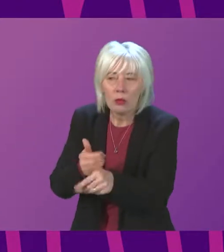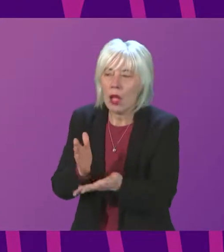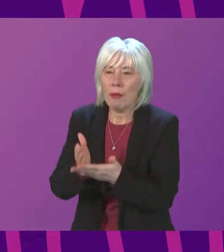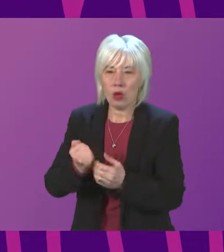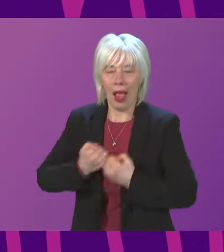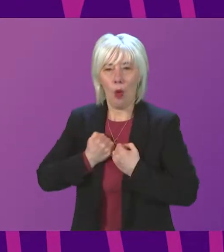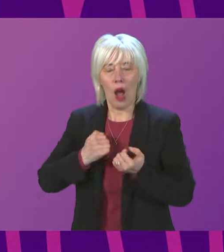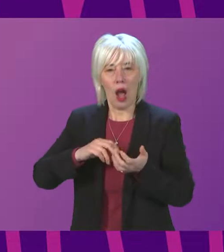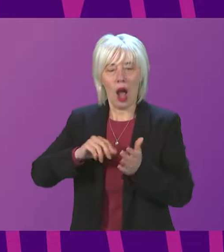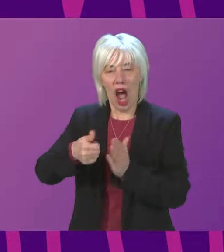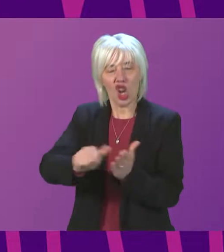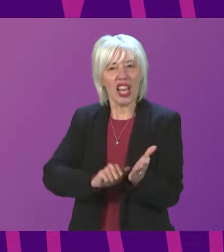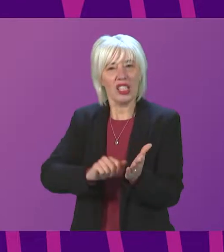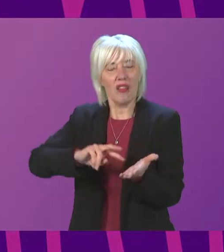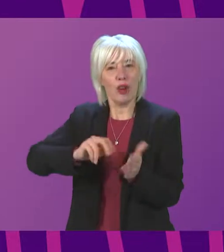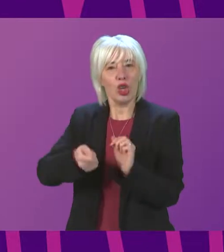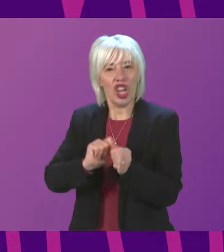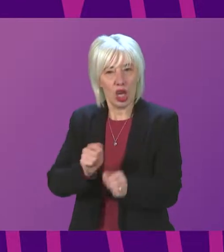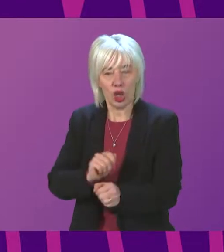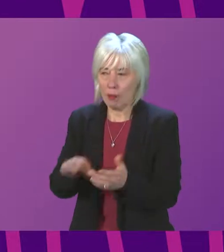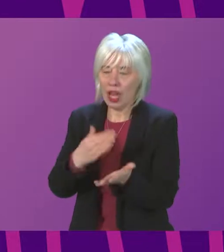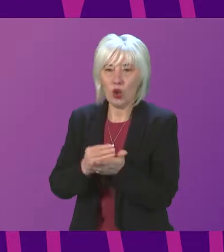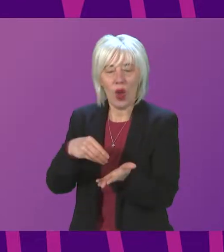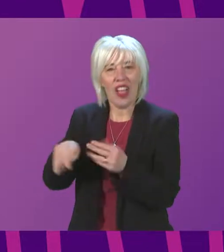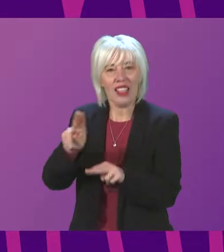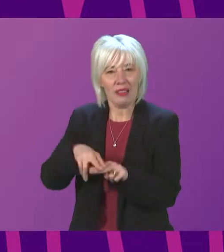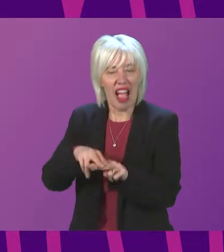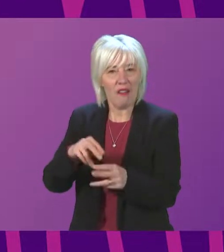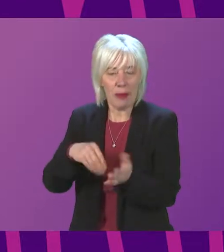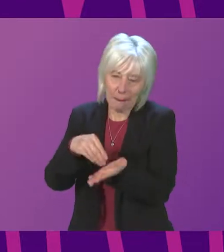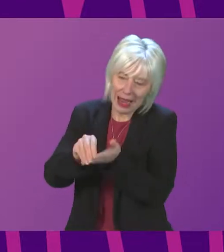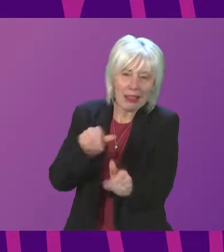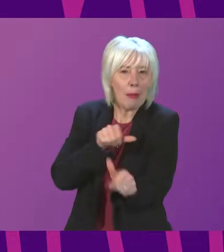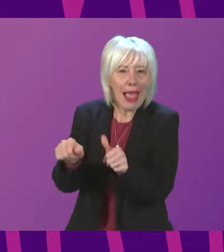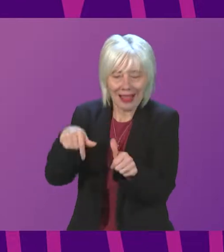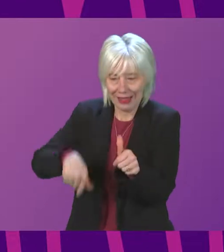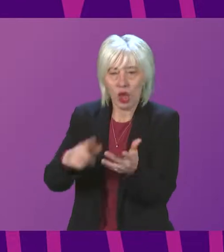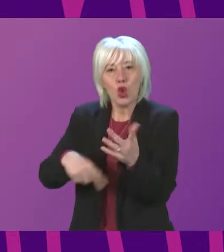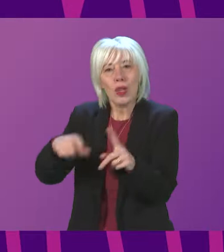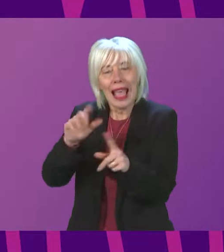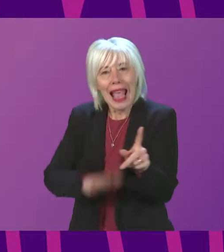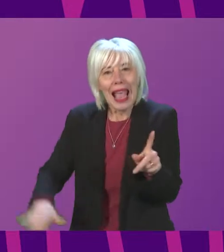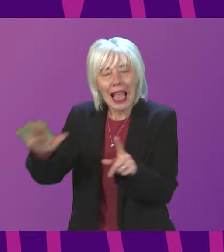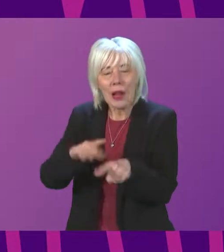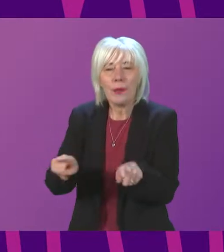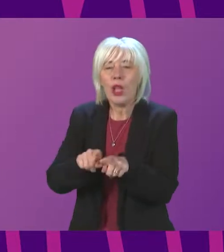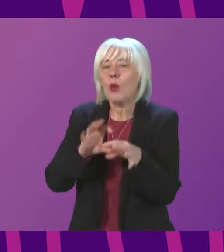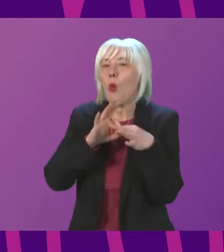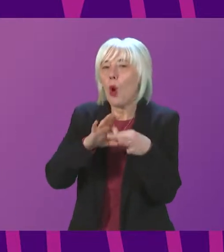for change staff are the best paid anywhere in the UK; and working with NHS boards on